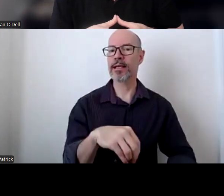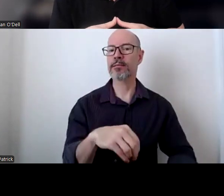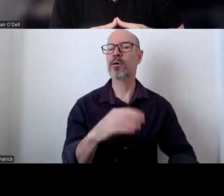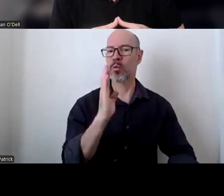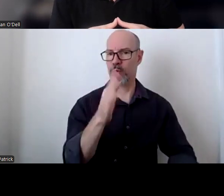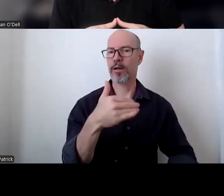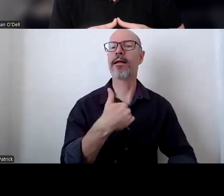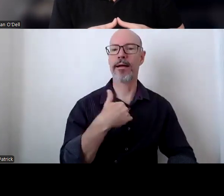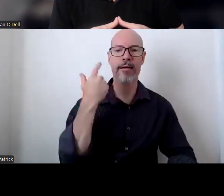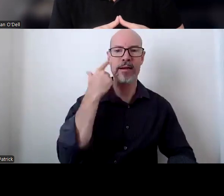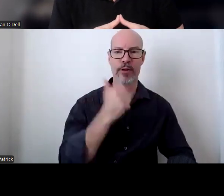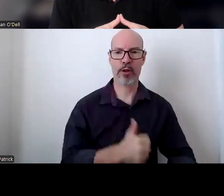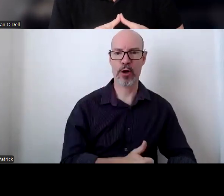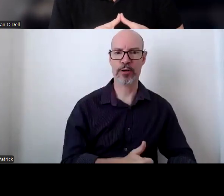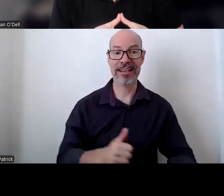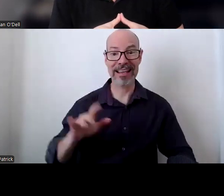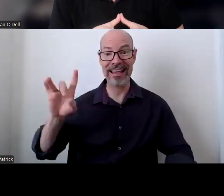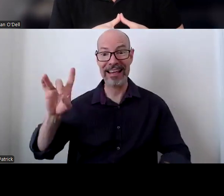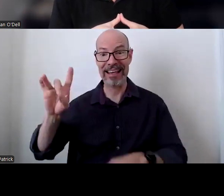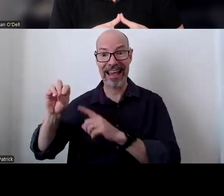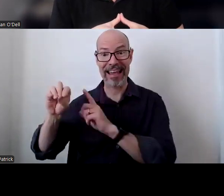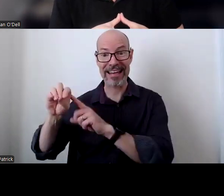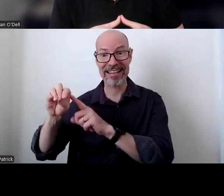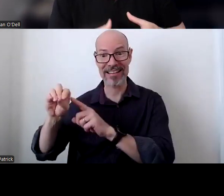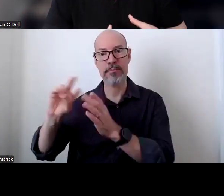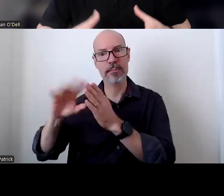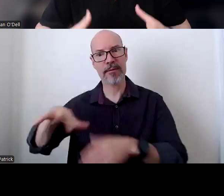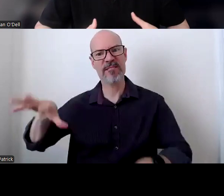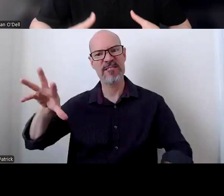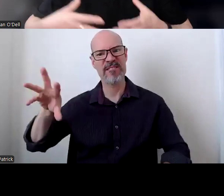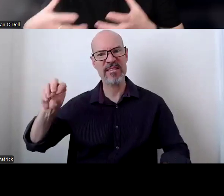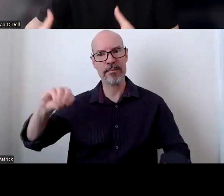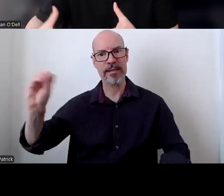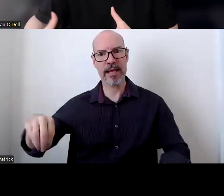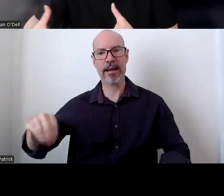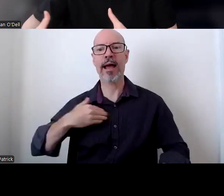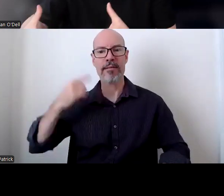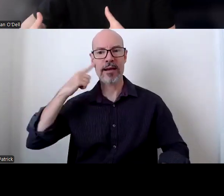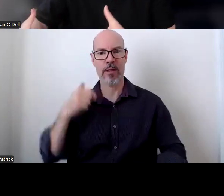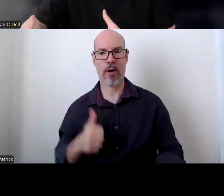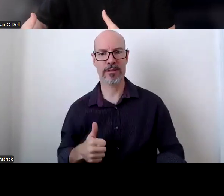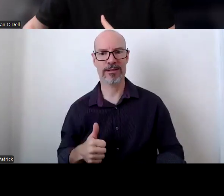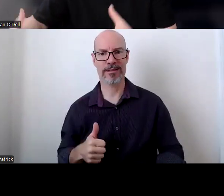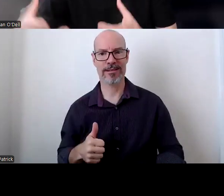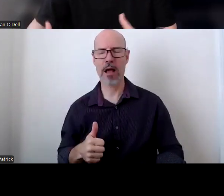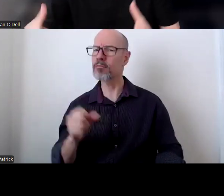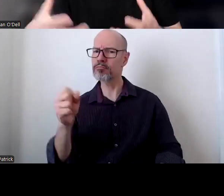By the time you're 80, 85 years old that chance of hearing loss goes up to about 50%. Yes, of course there is